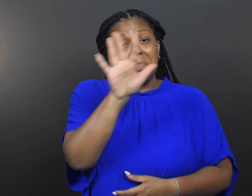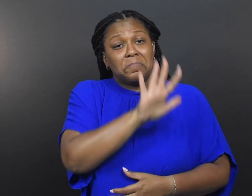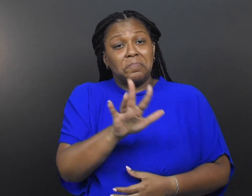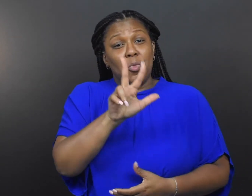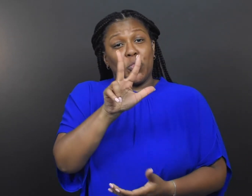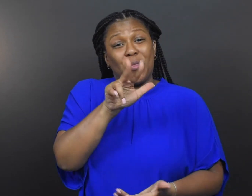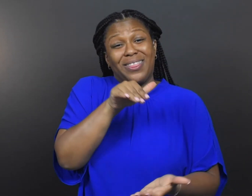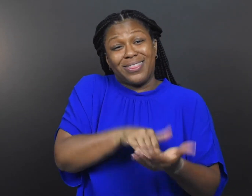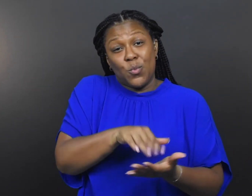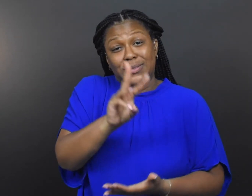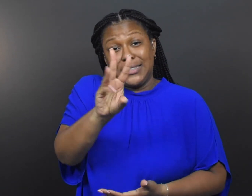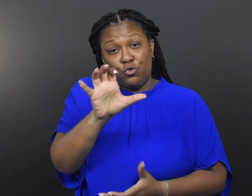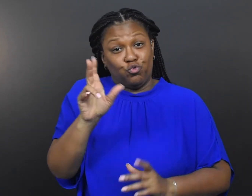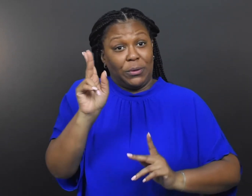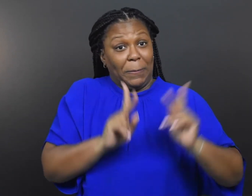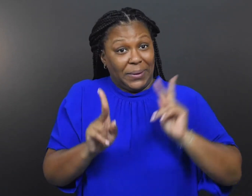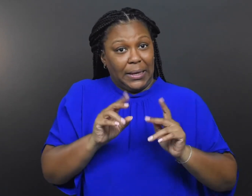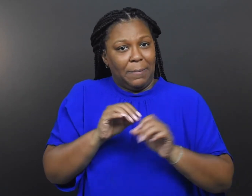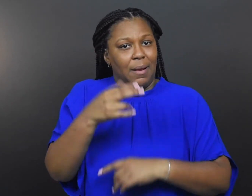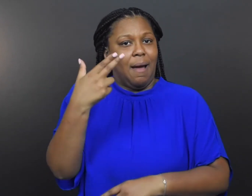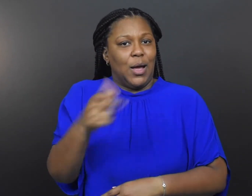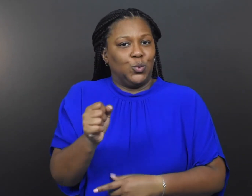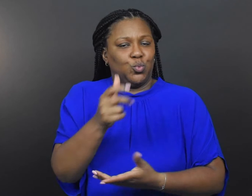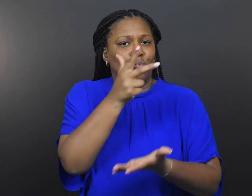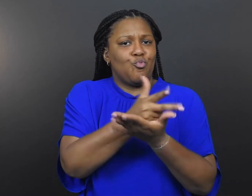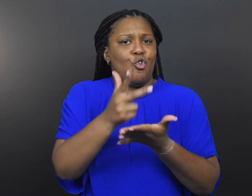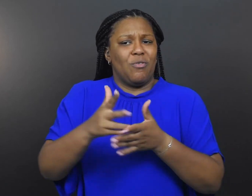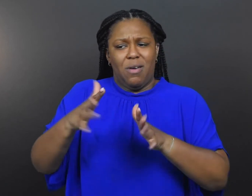3,600 people—in a high-school parking lot.